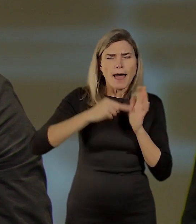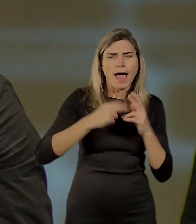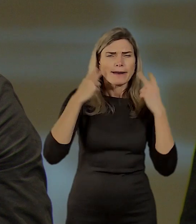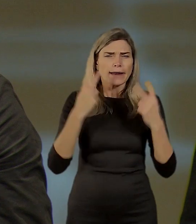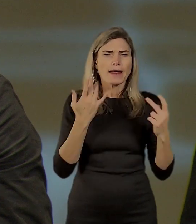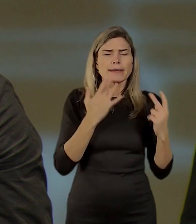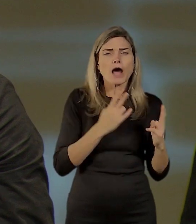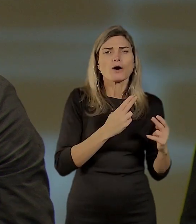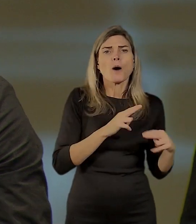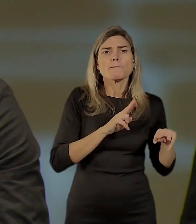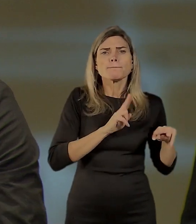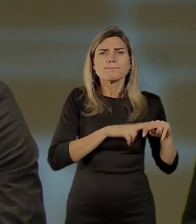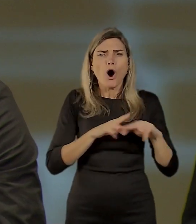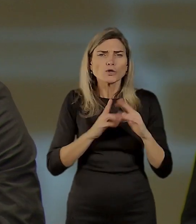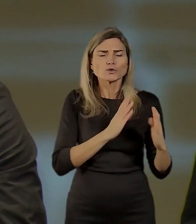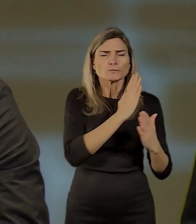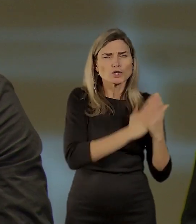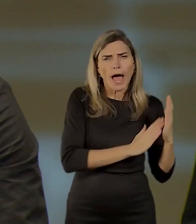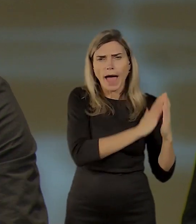So I will give priority now, please.